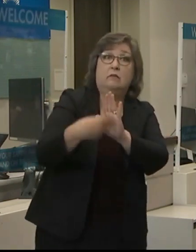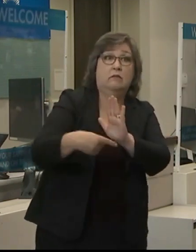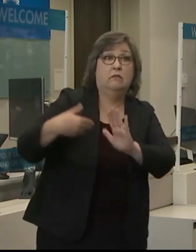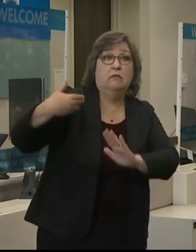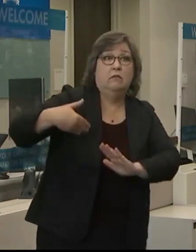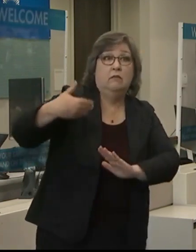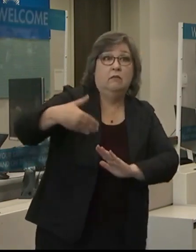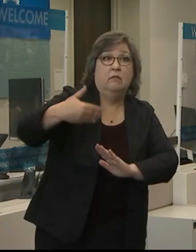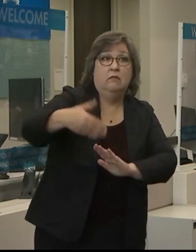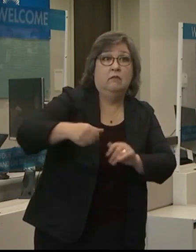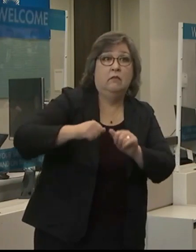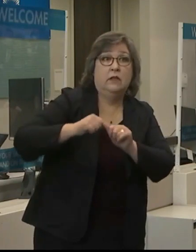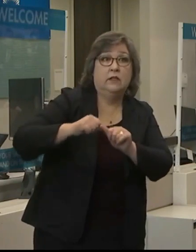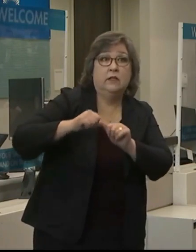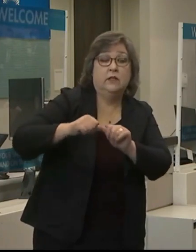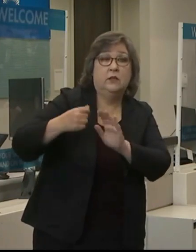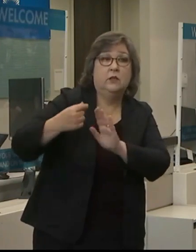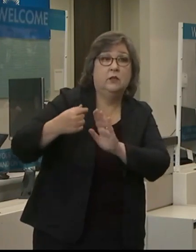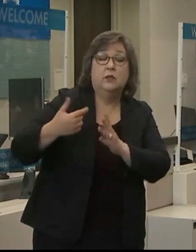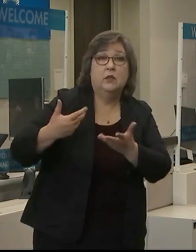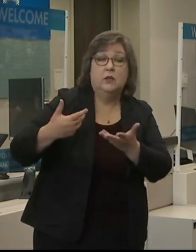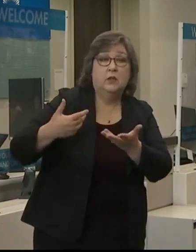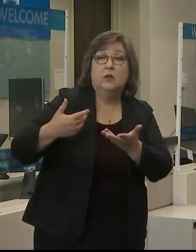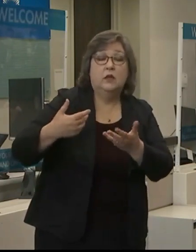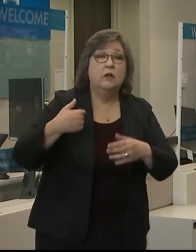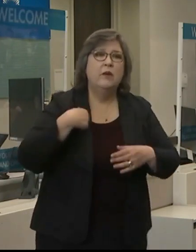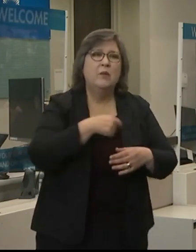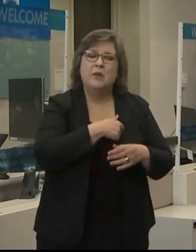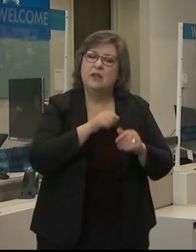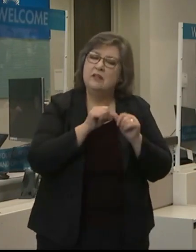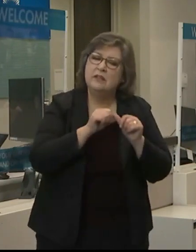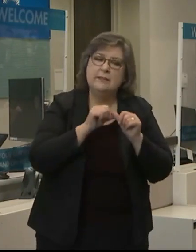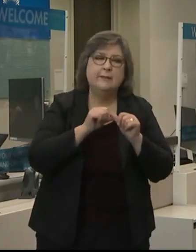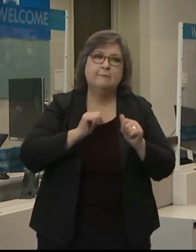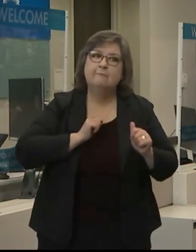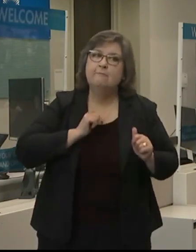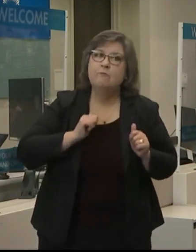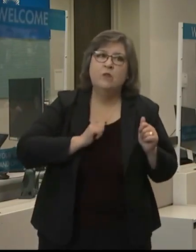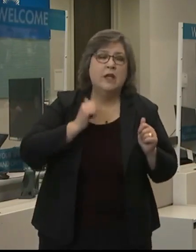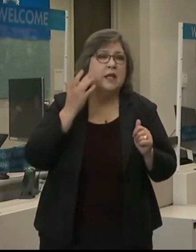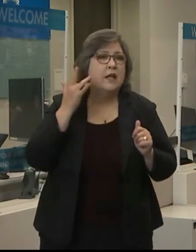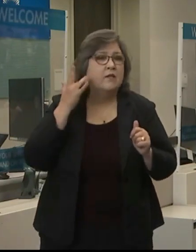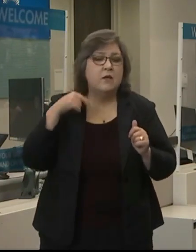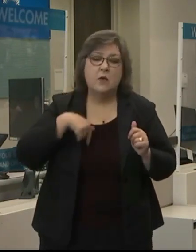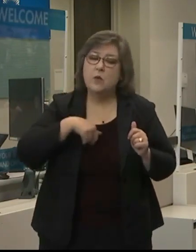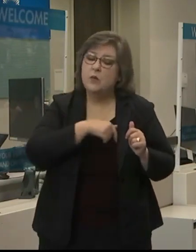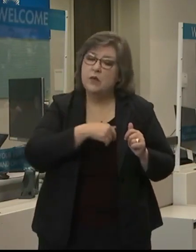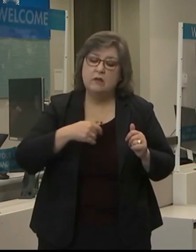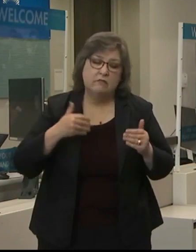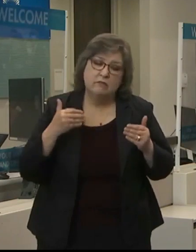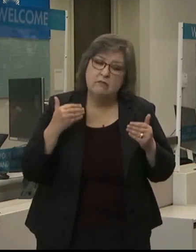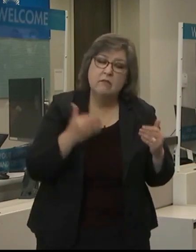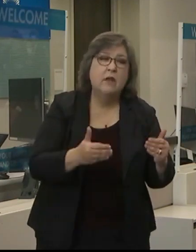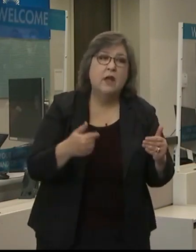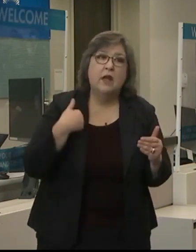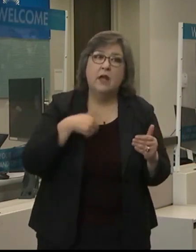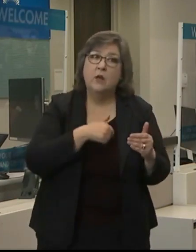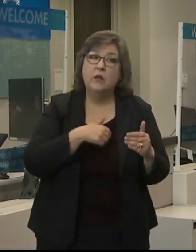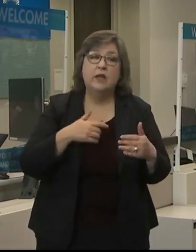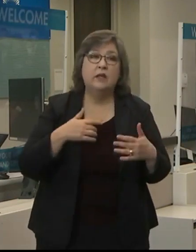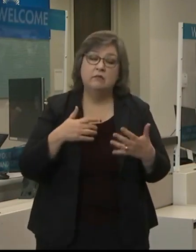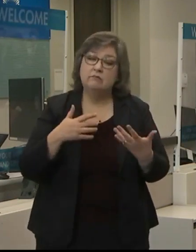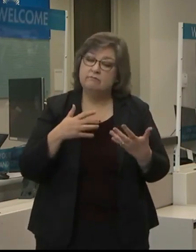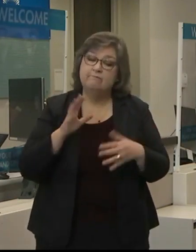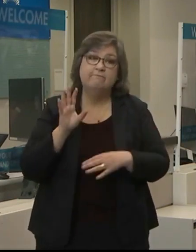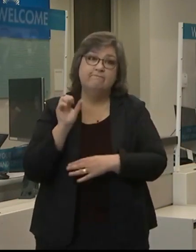two address the issues by asserting itself the state by leaning in and we